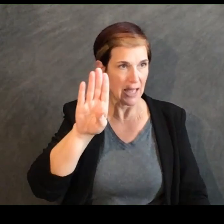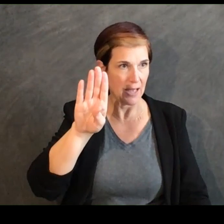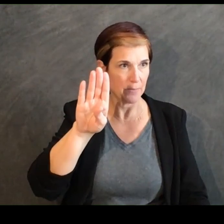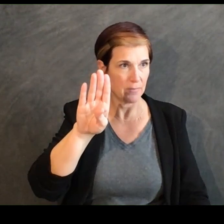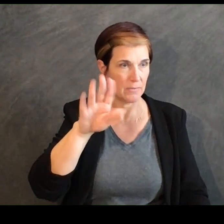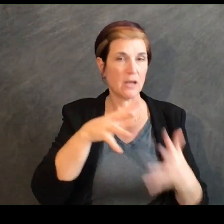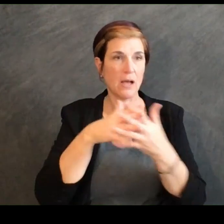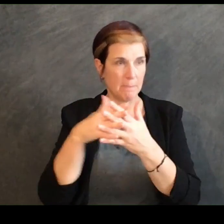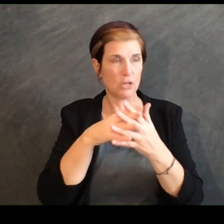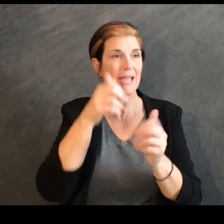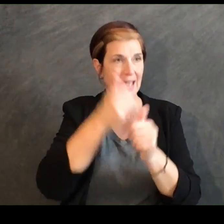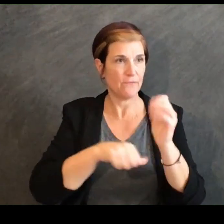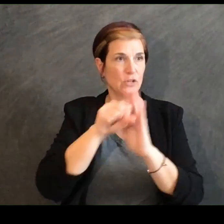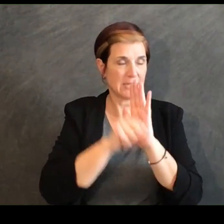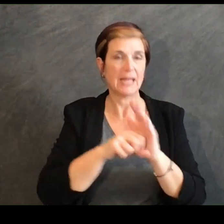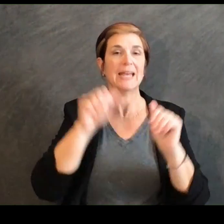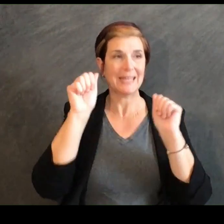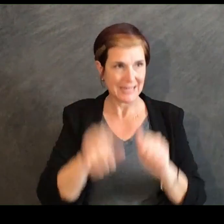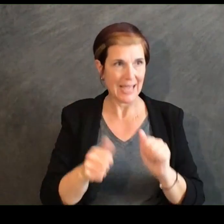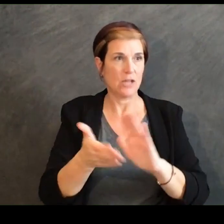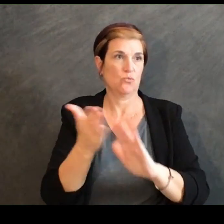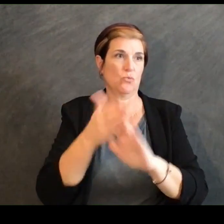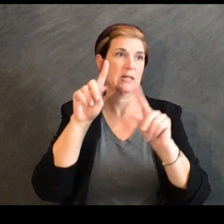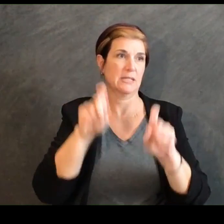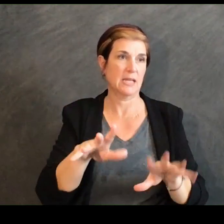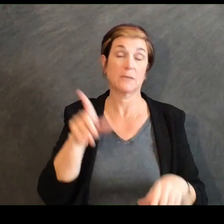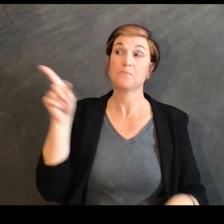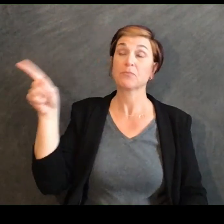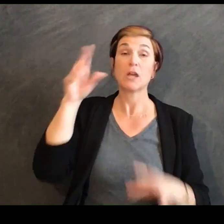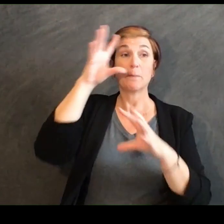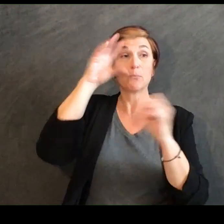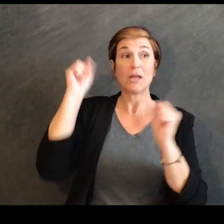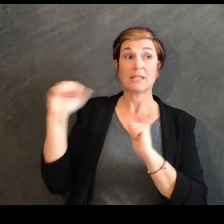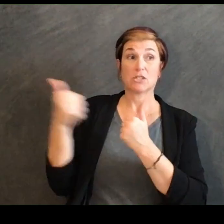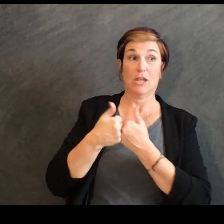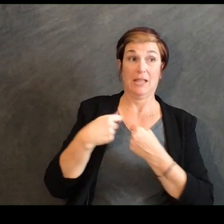charged us with when I was tasked to take over the White House coronavirus